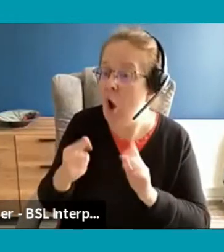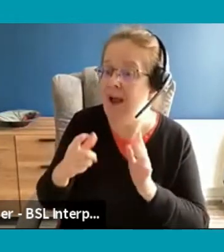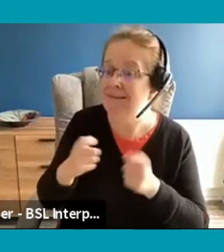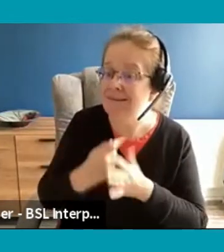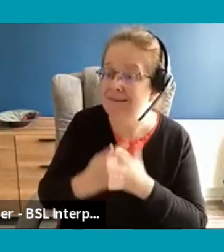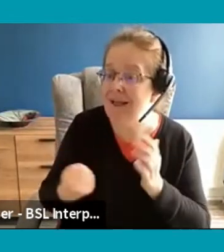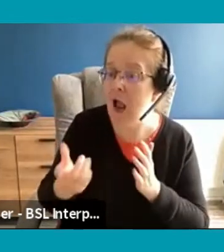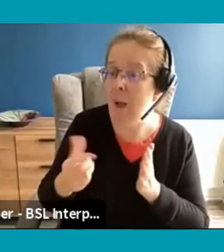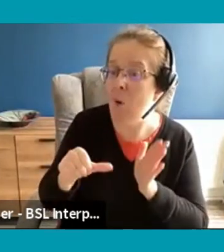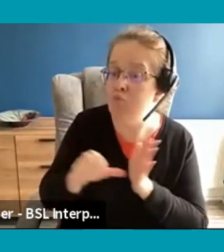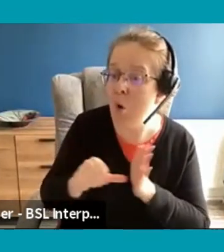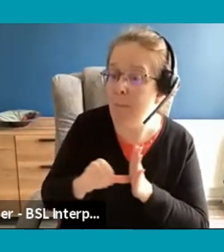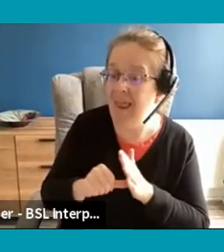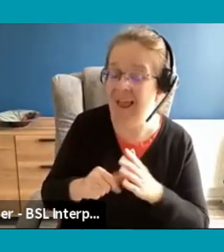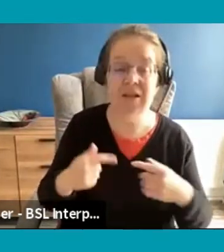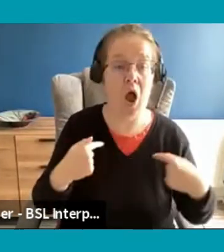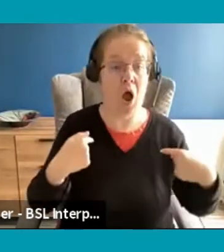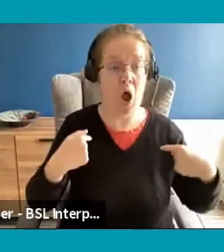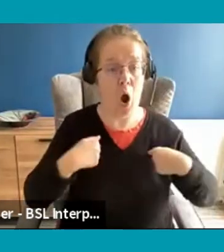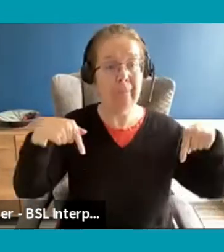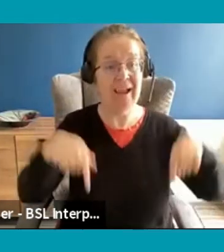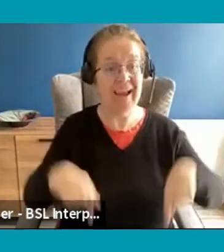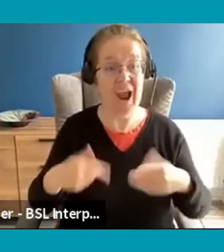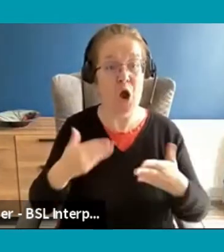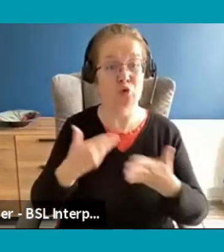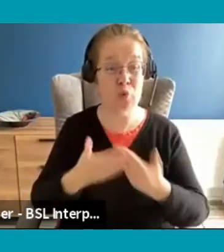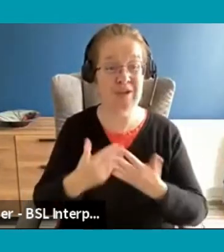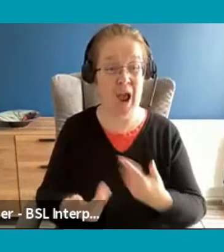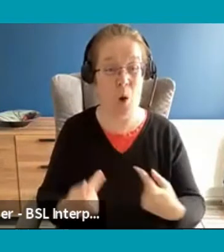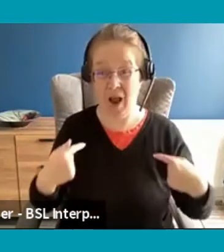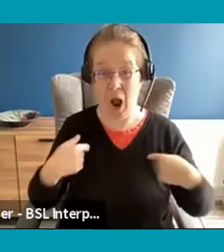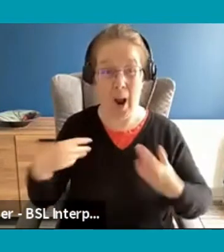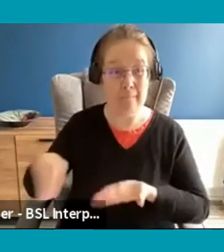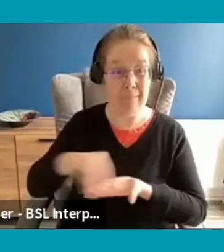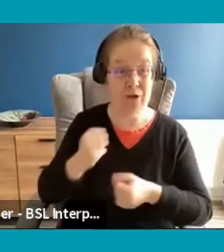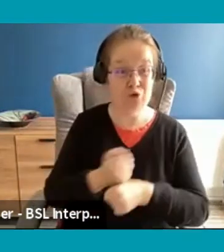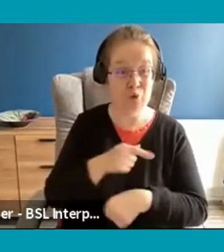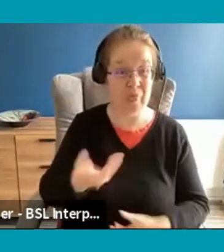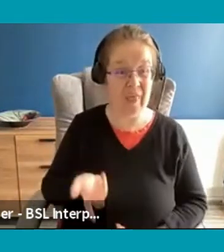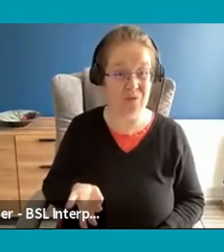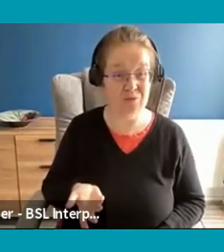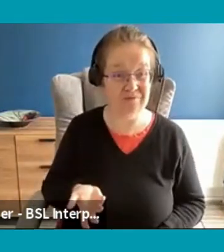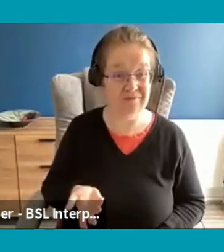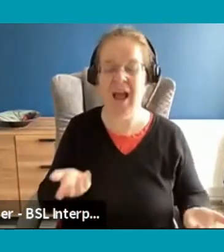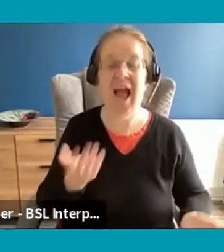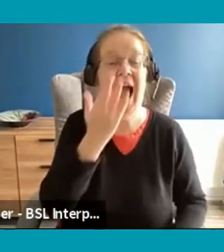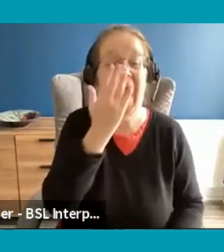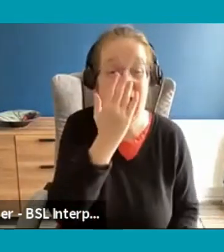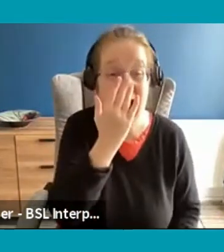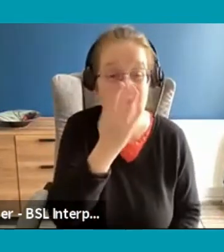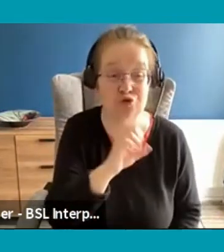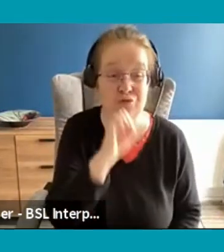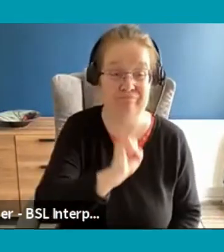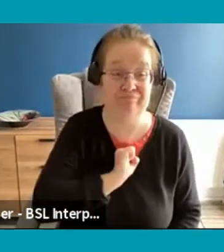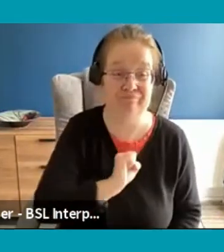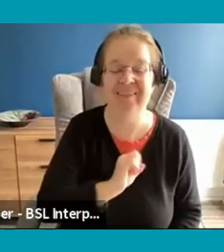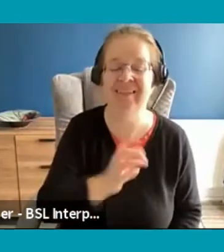people like me are there to sort it out right? That's what we're paid to do. So no age ages is a nonsense, thankfully.